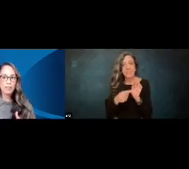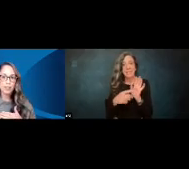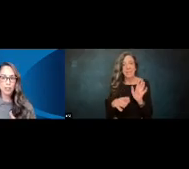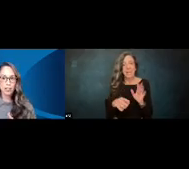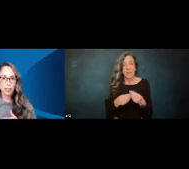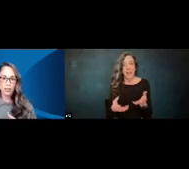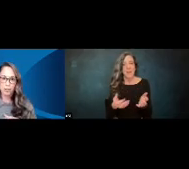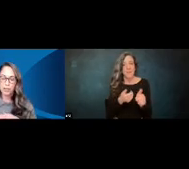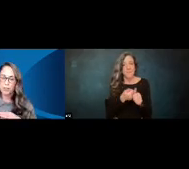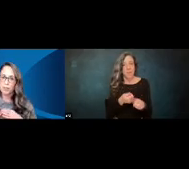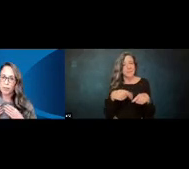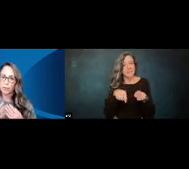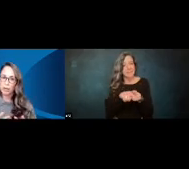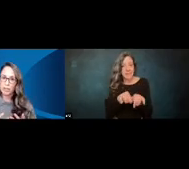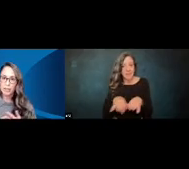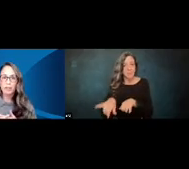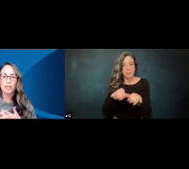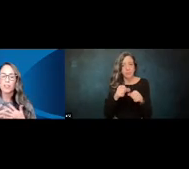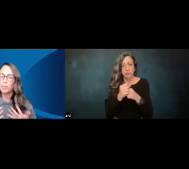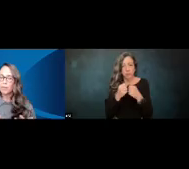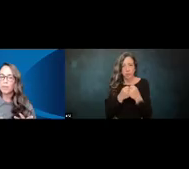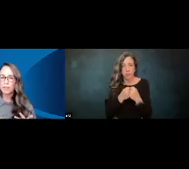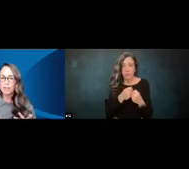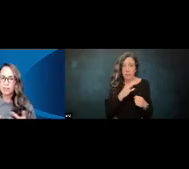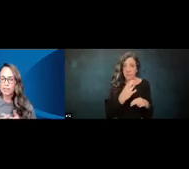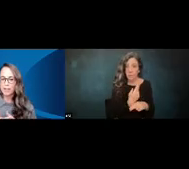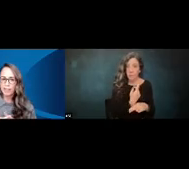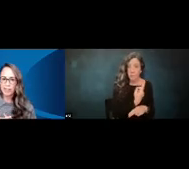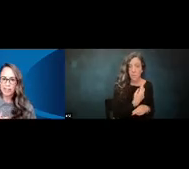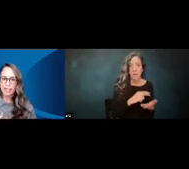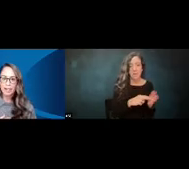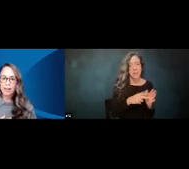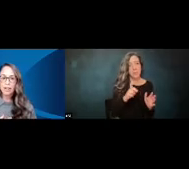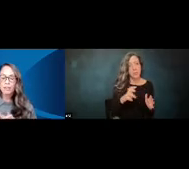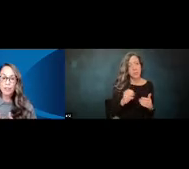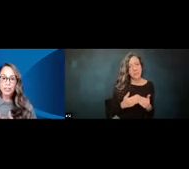same consistent structure. So, once you've used one, the other should be fairly easy to navigate.